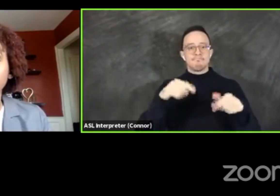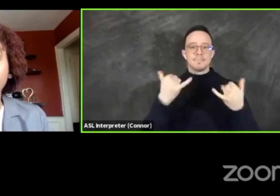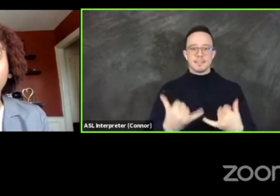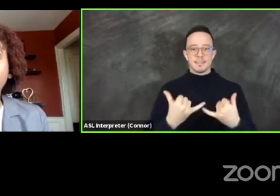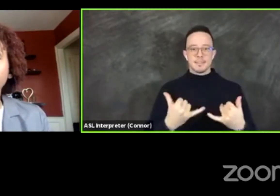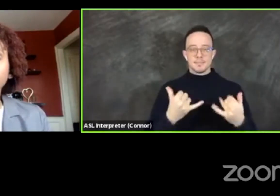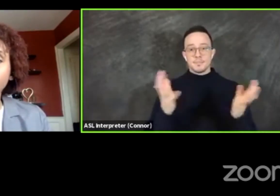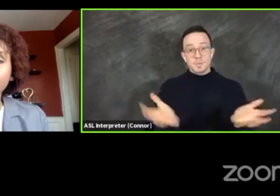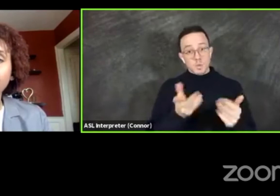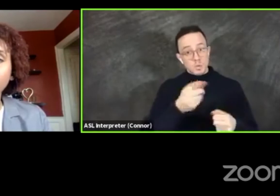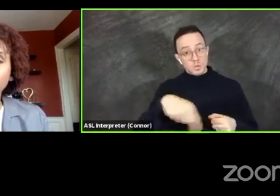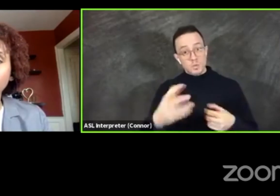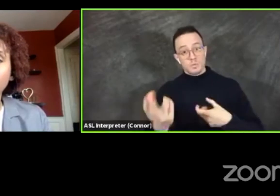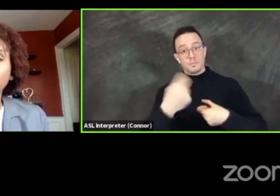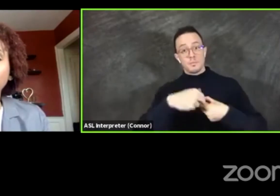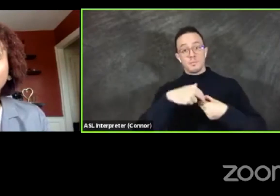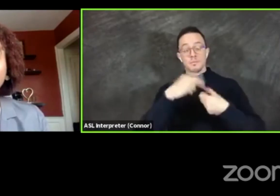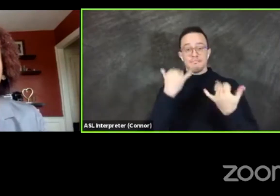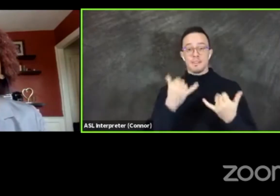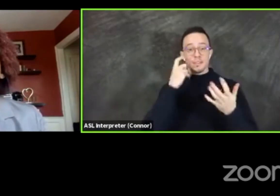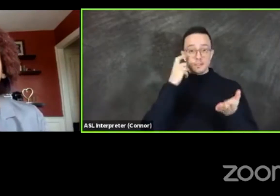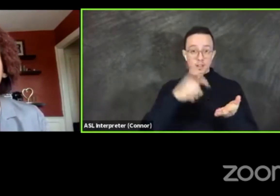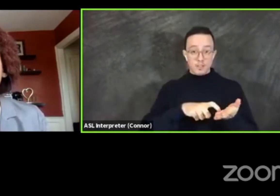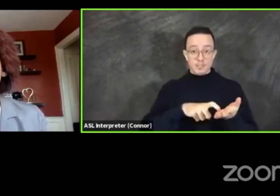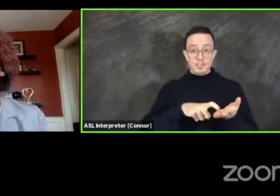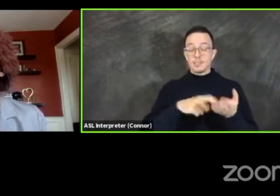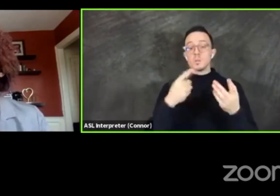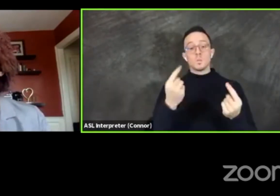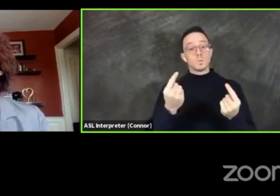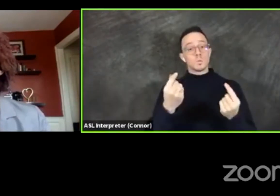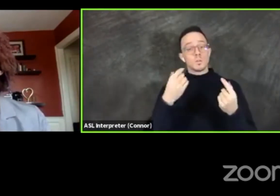BY CONSIDERING THE HISTORY OF THE LOCAL LAND YOU CURRENTLY OCCUPY, AND WHAT